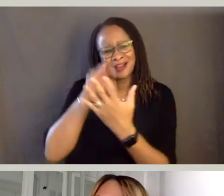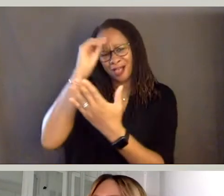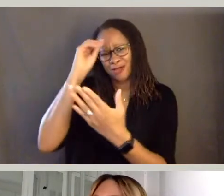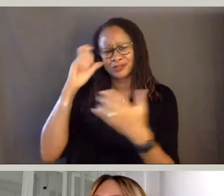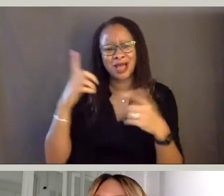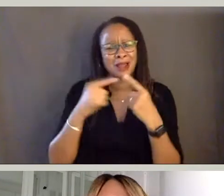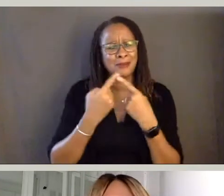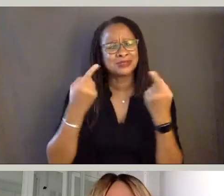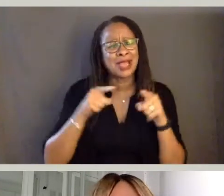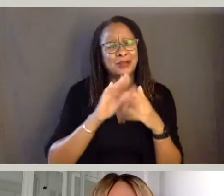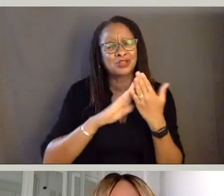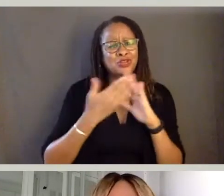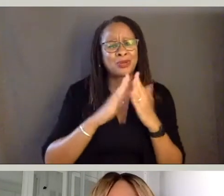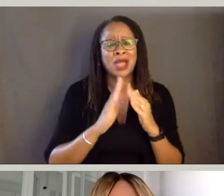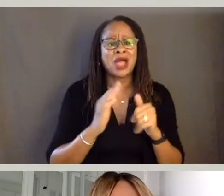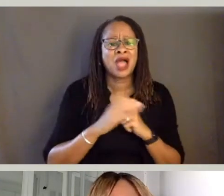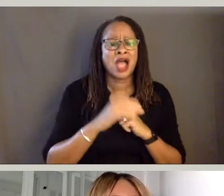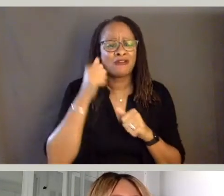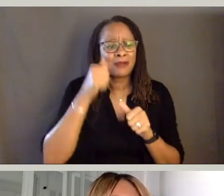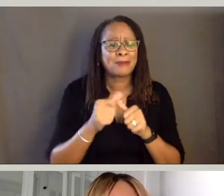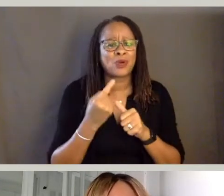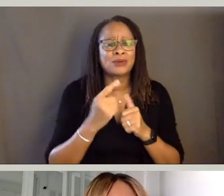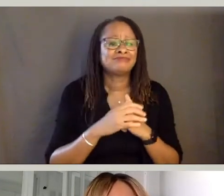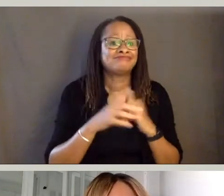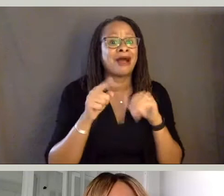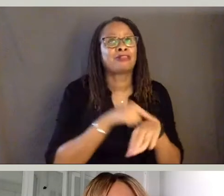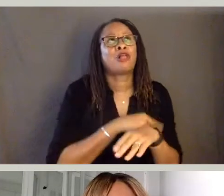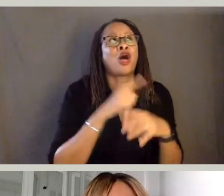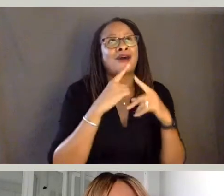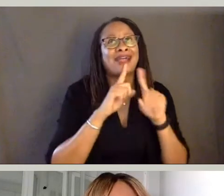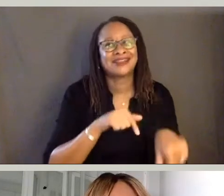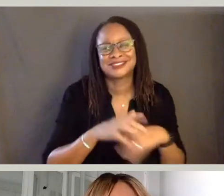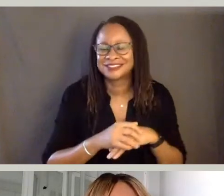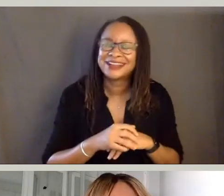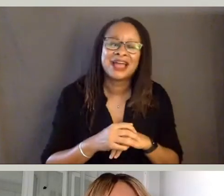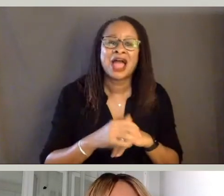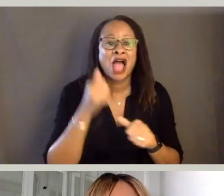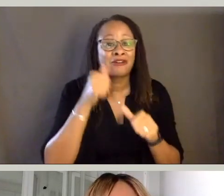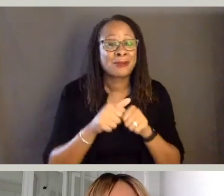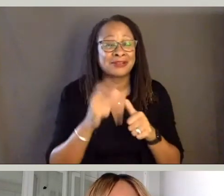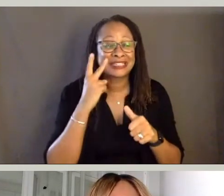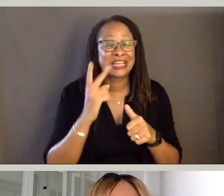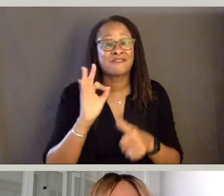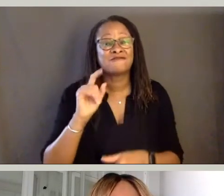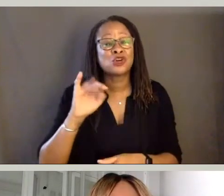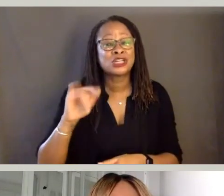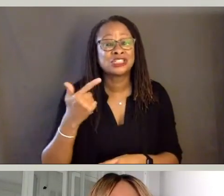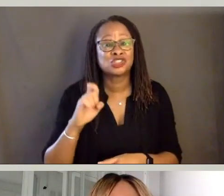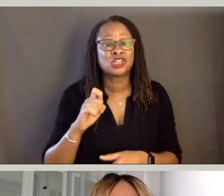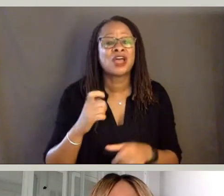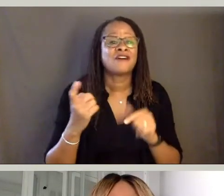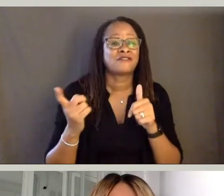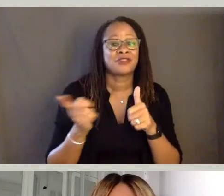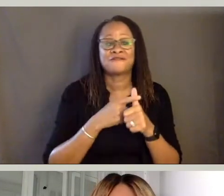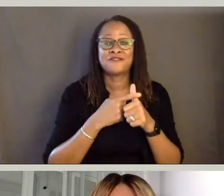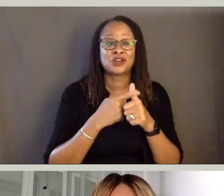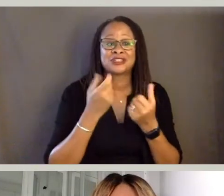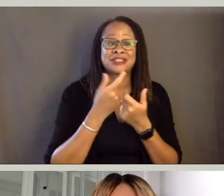I remember seeing one of the things, I give long answers, I remember seeing footage from the first gay liberation march in 1970